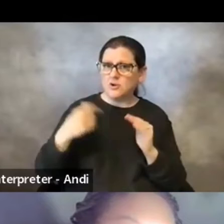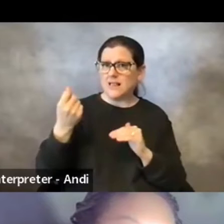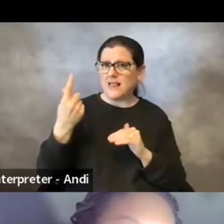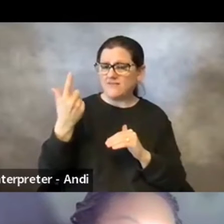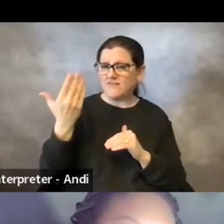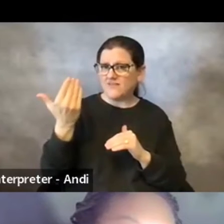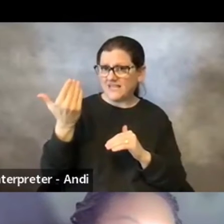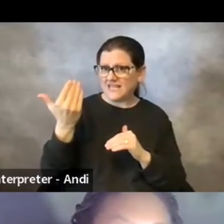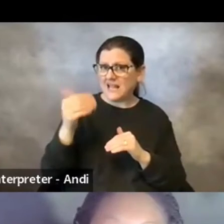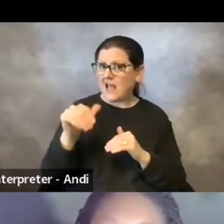insight you can share there?